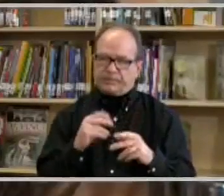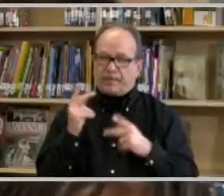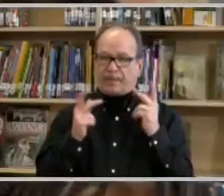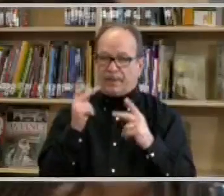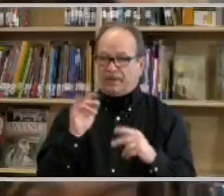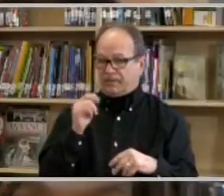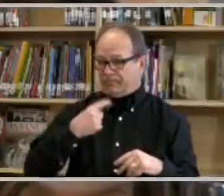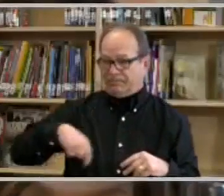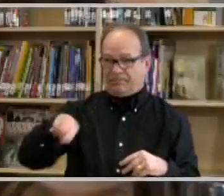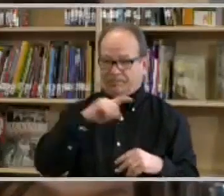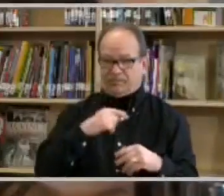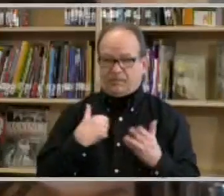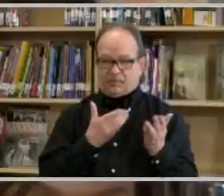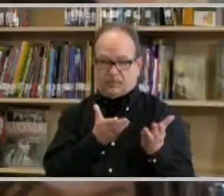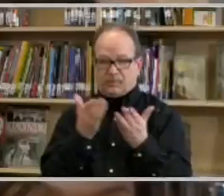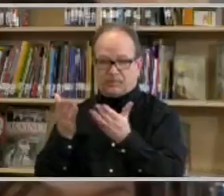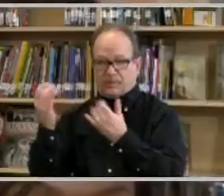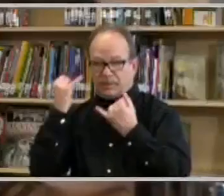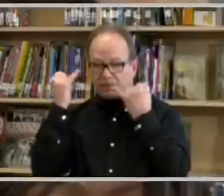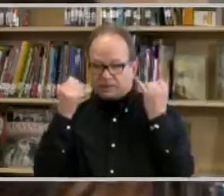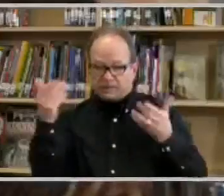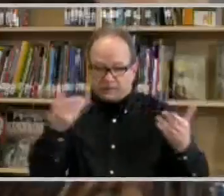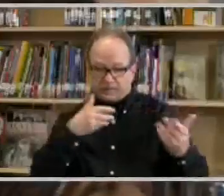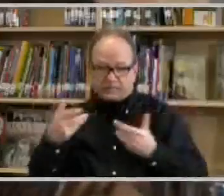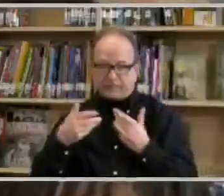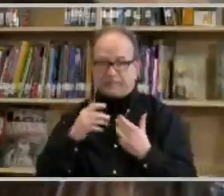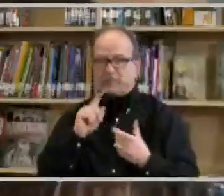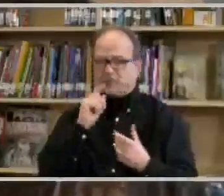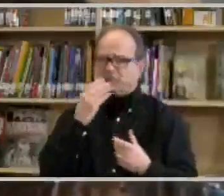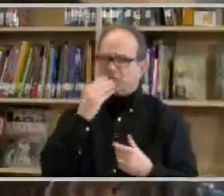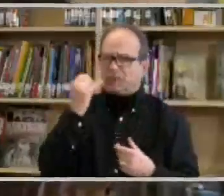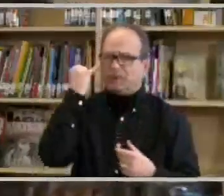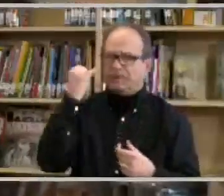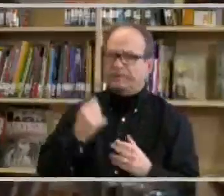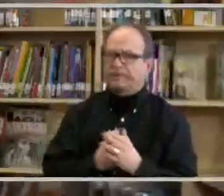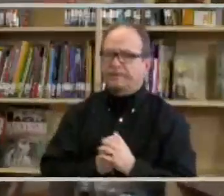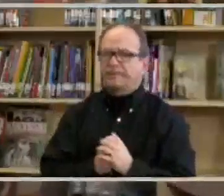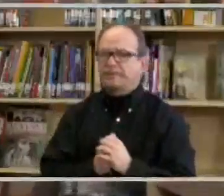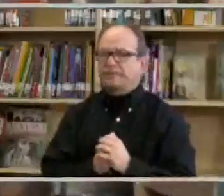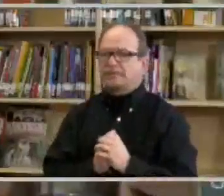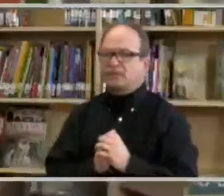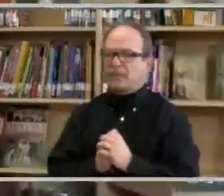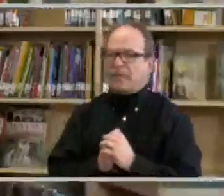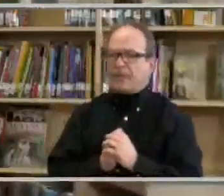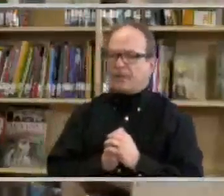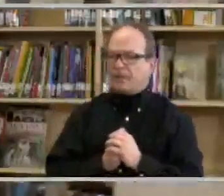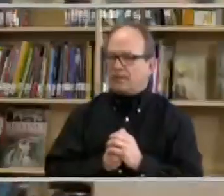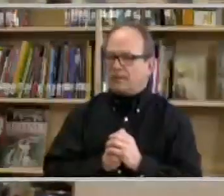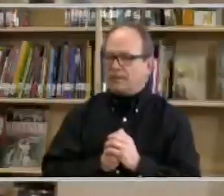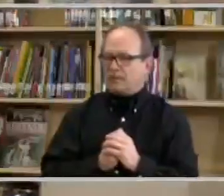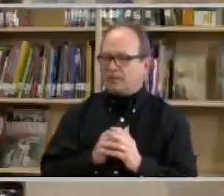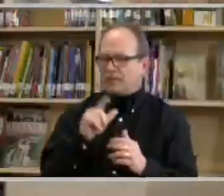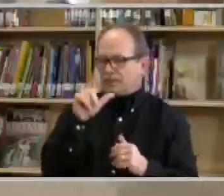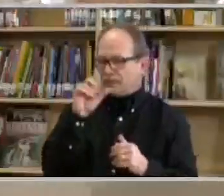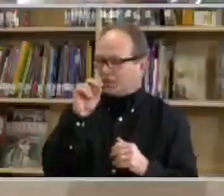ALL OF THE WAYS THAT EVERYONE AROUND THE TABLE HAS SUGGESTED I